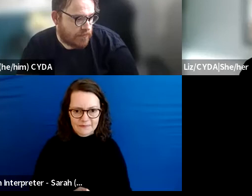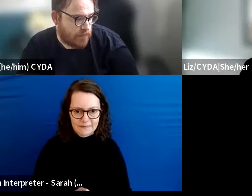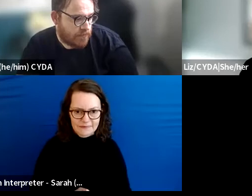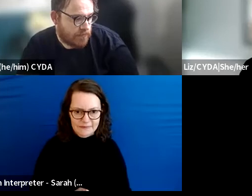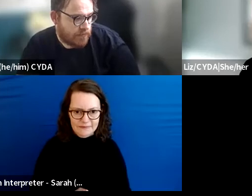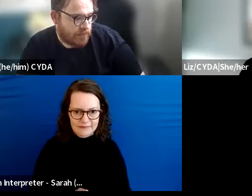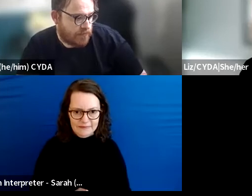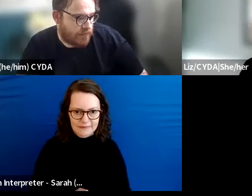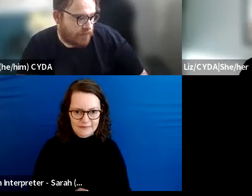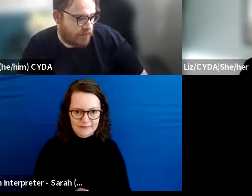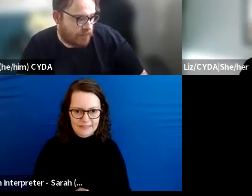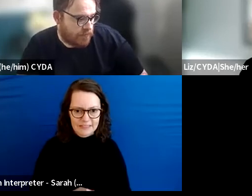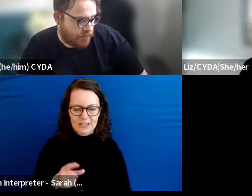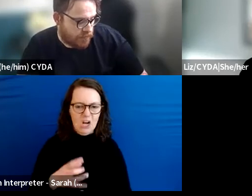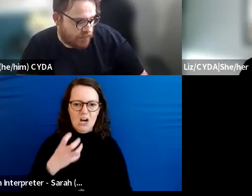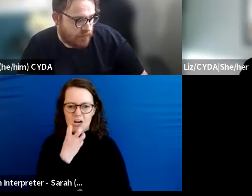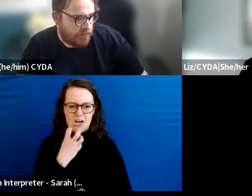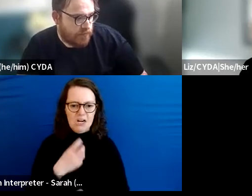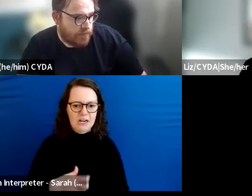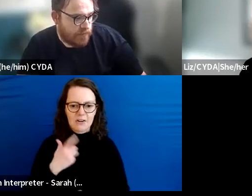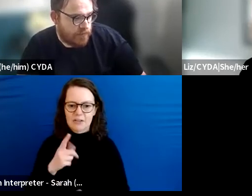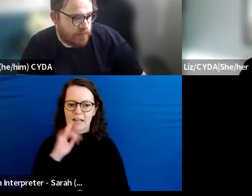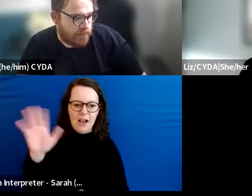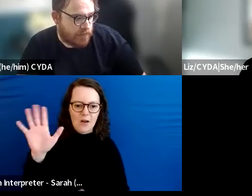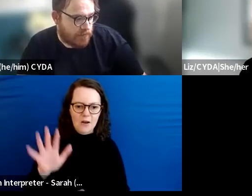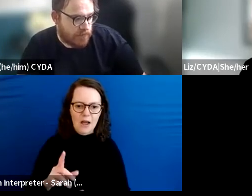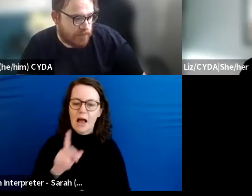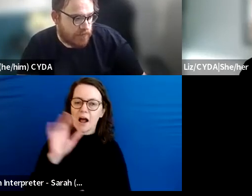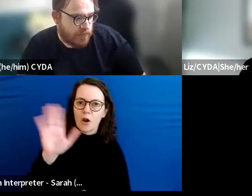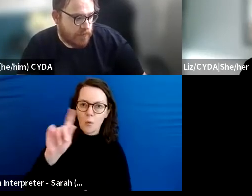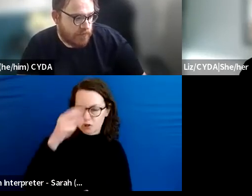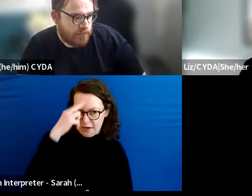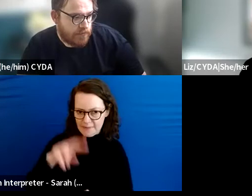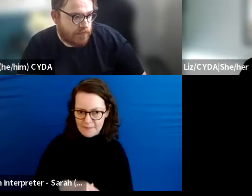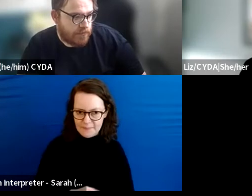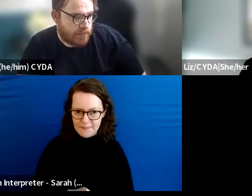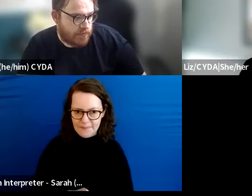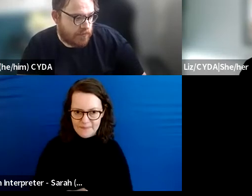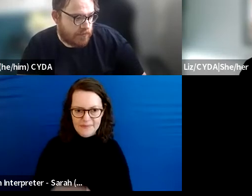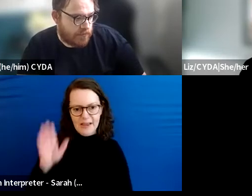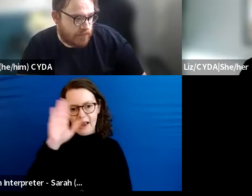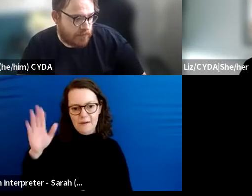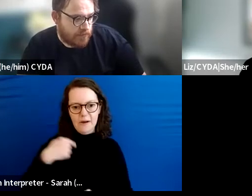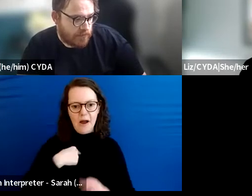Hello. Say hi to everybody and what's your name.